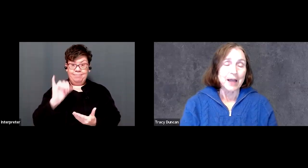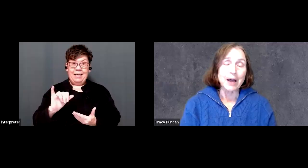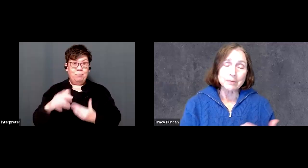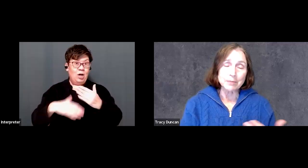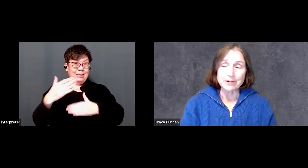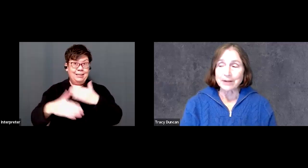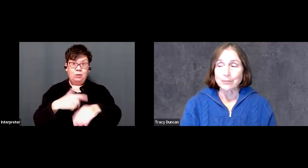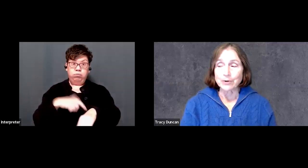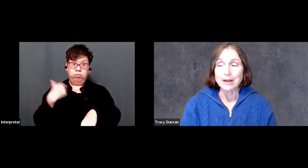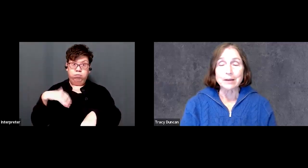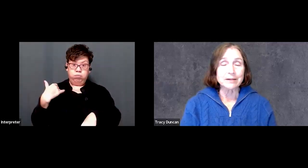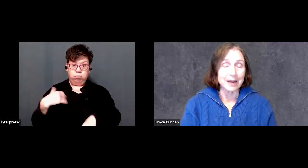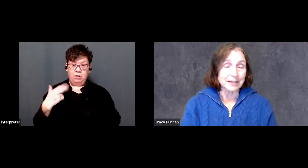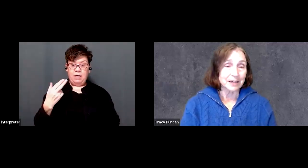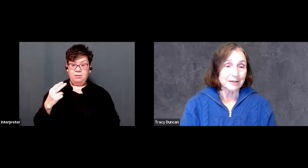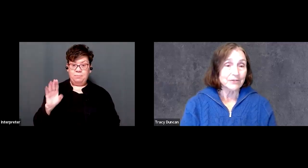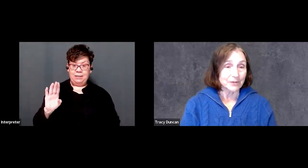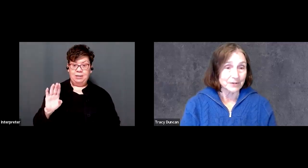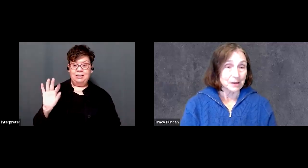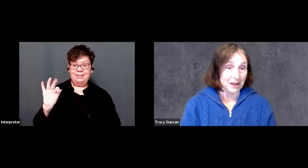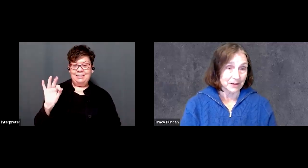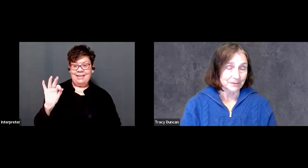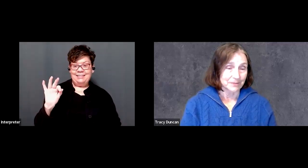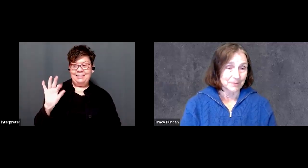The House Bill number is 1957.